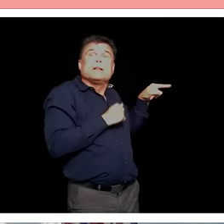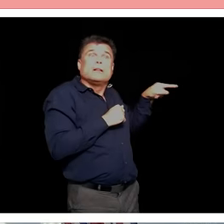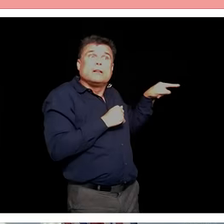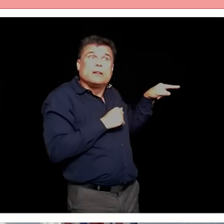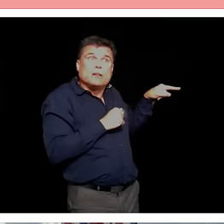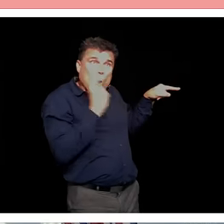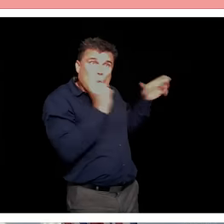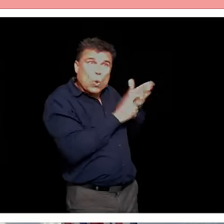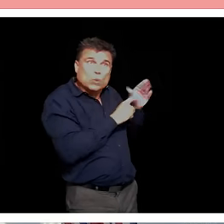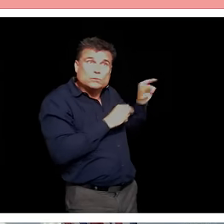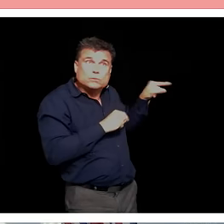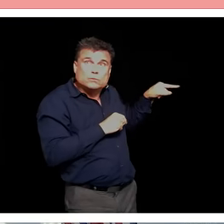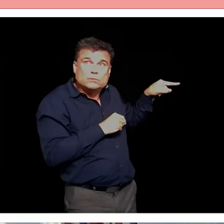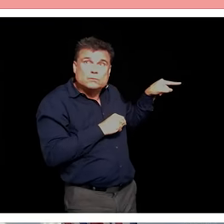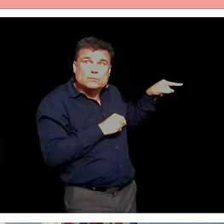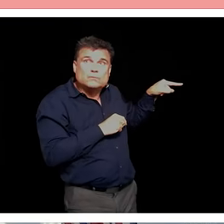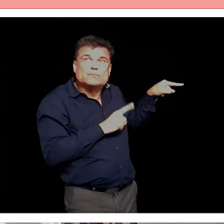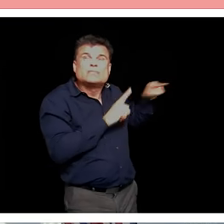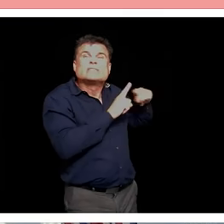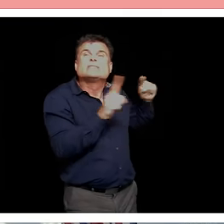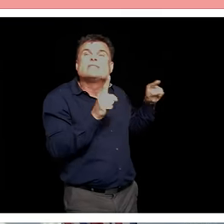died from COVID-19 and again